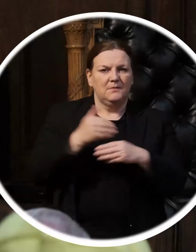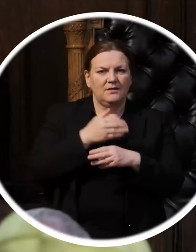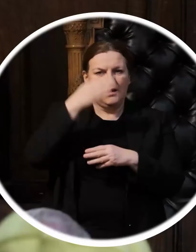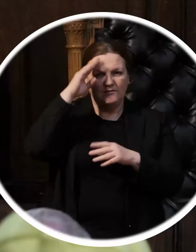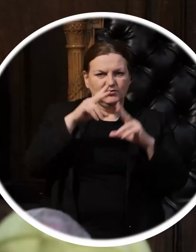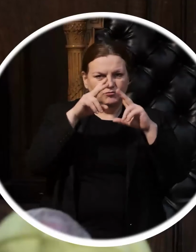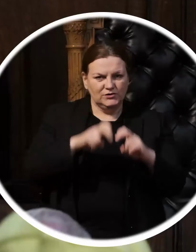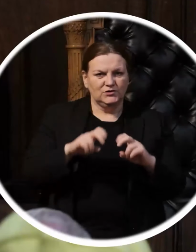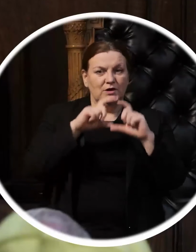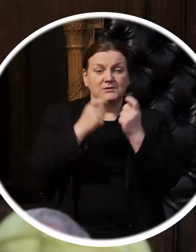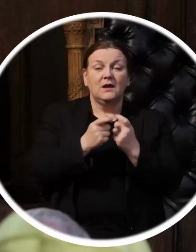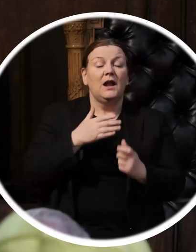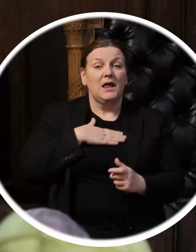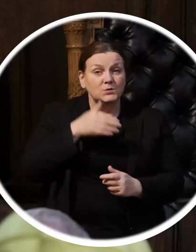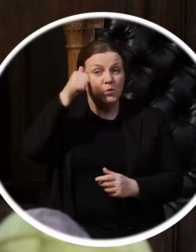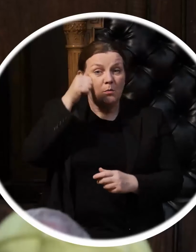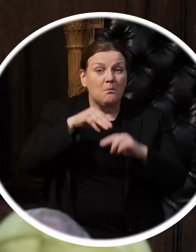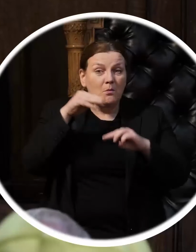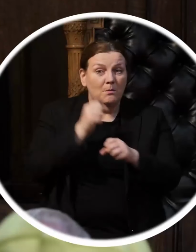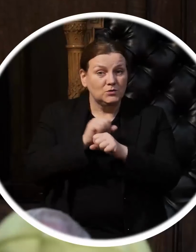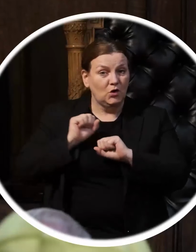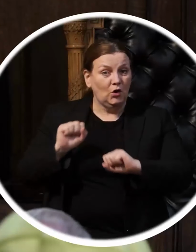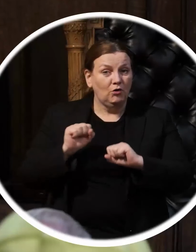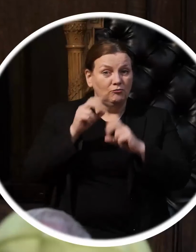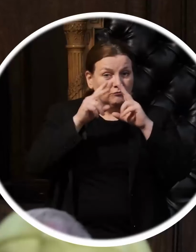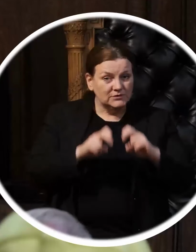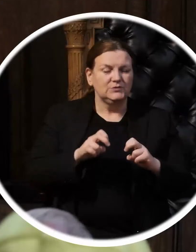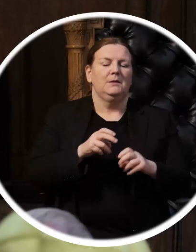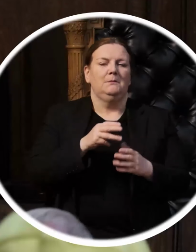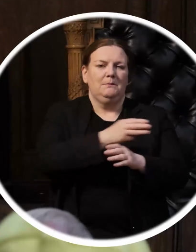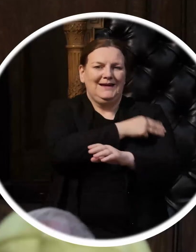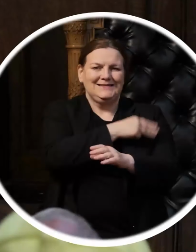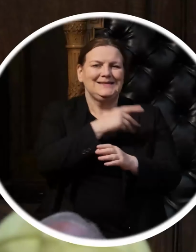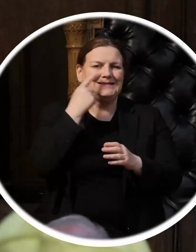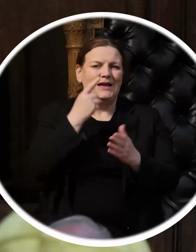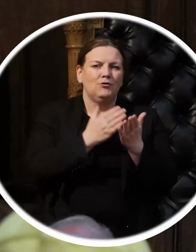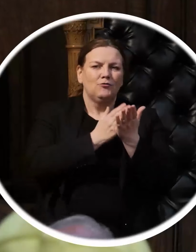And if you want to find out more about her research, please refer to railwayarchitecture.com.